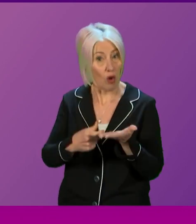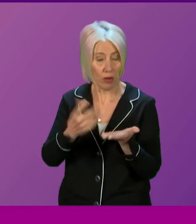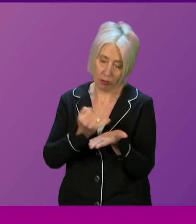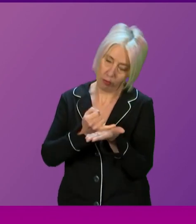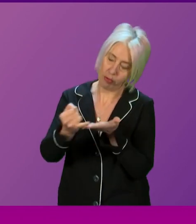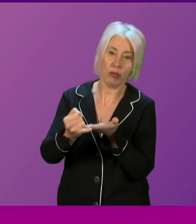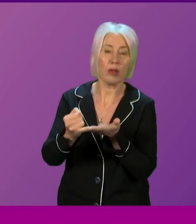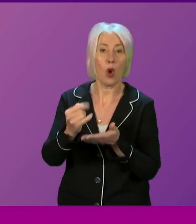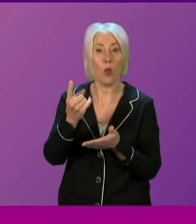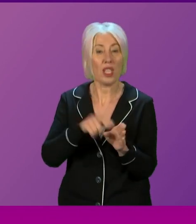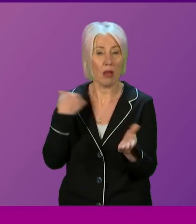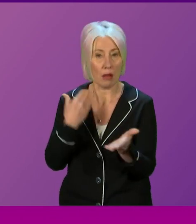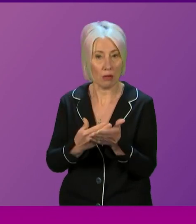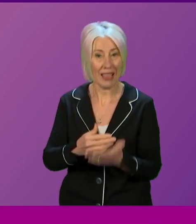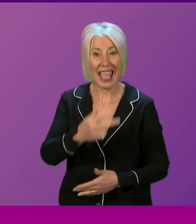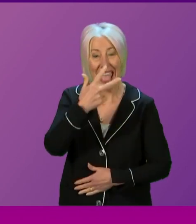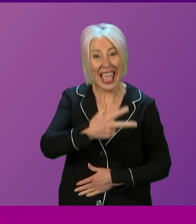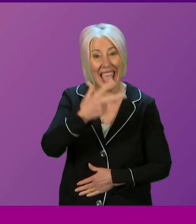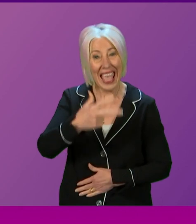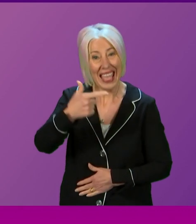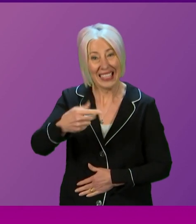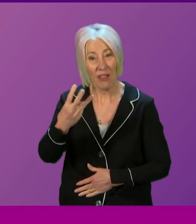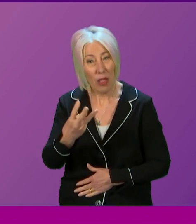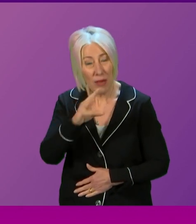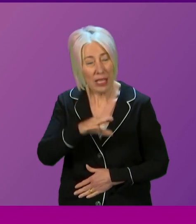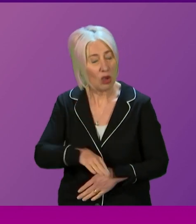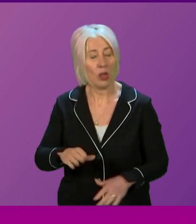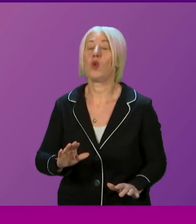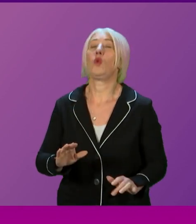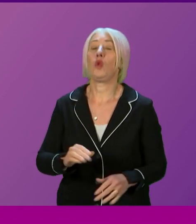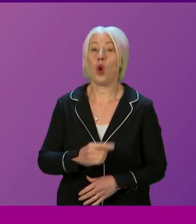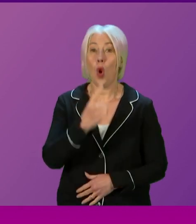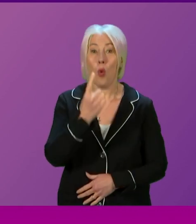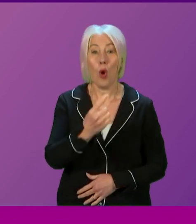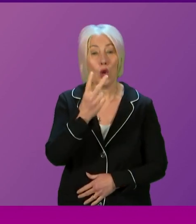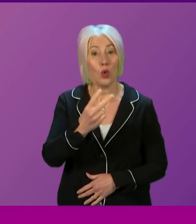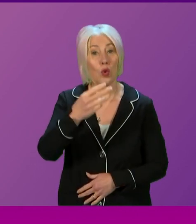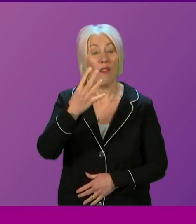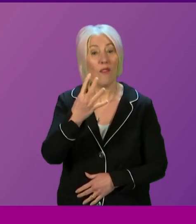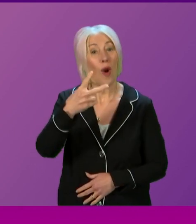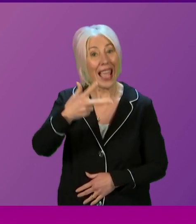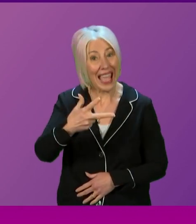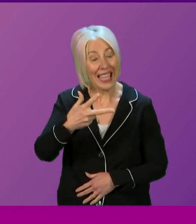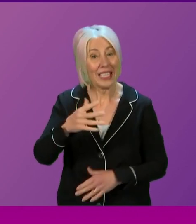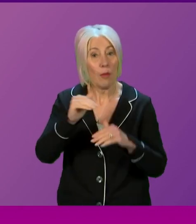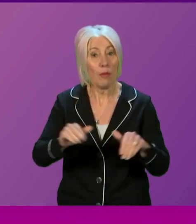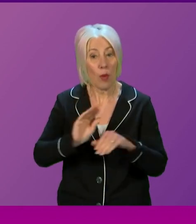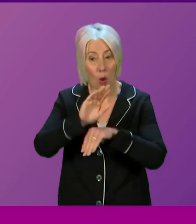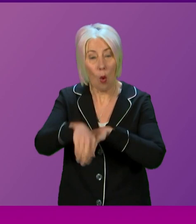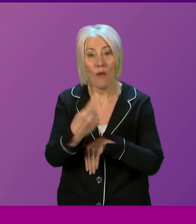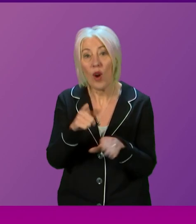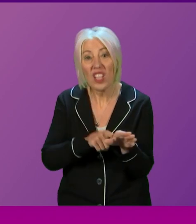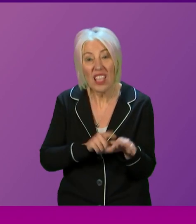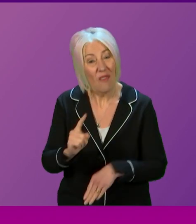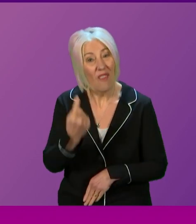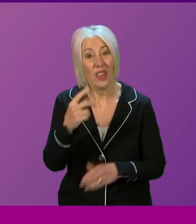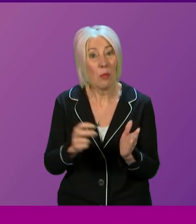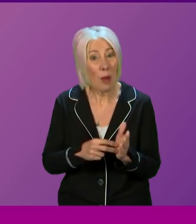A total of 1,248 have been waiting for more than a year for their first appointment.